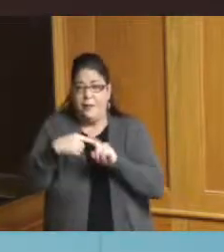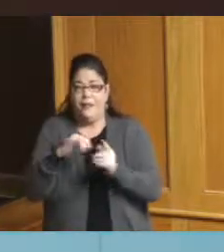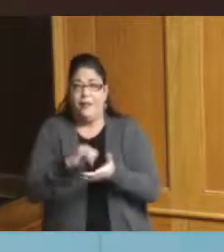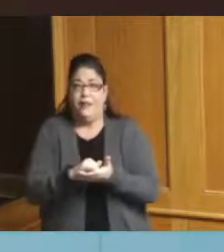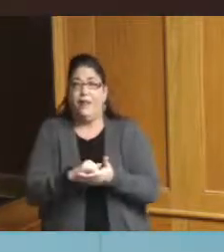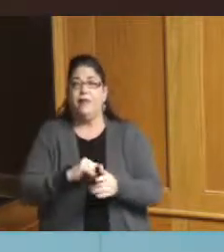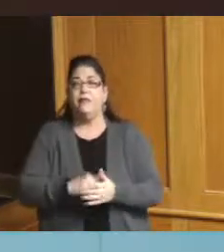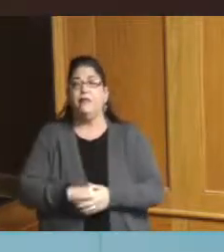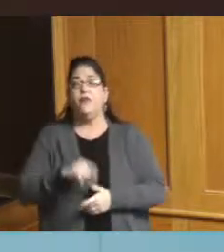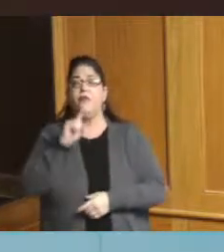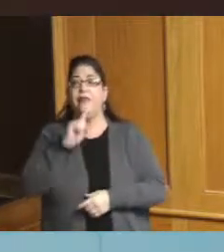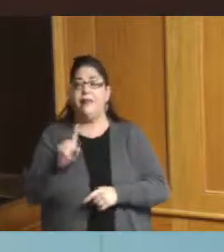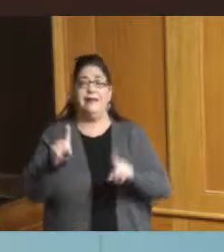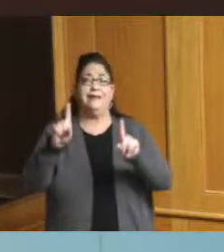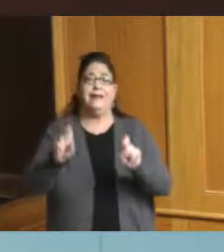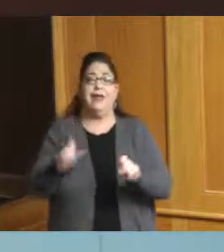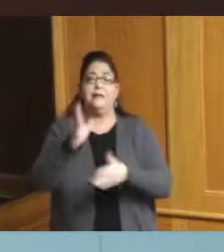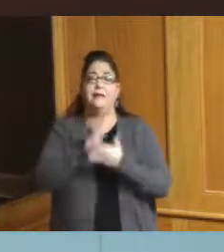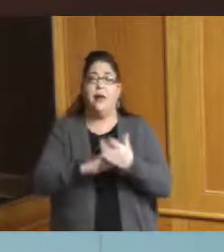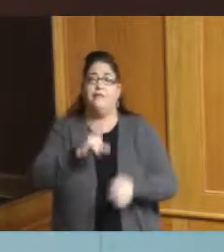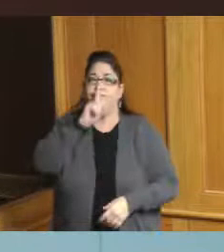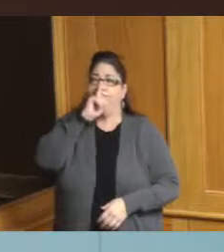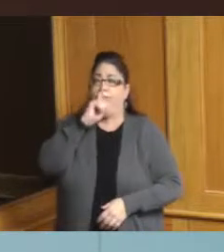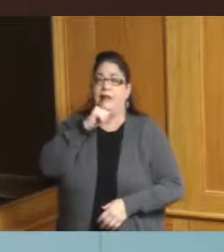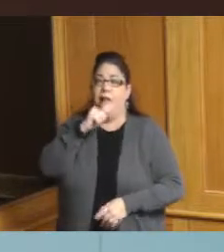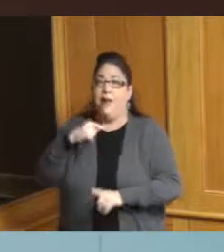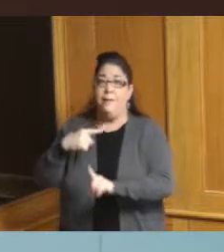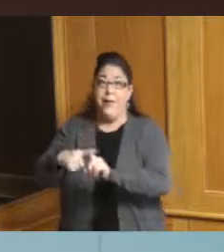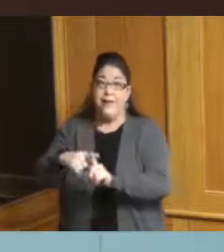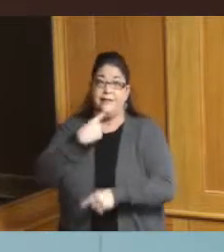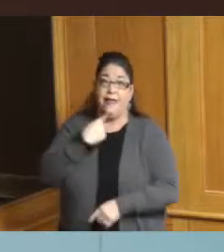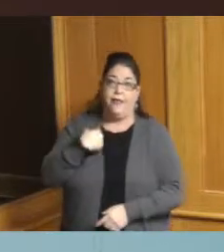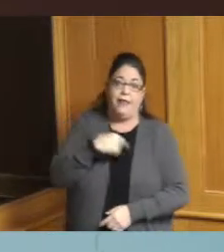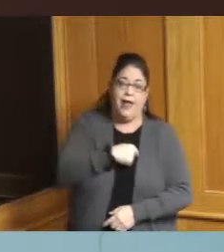tests not getting reported to the health department so this is merely a small tip